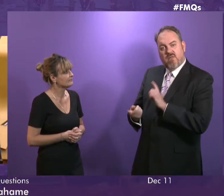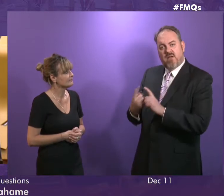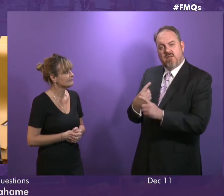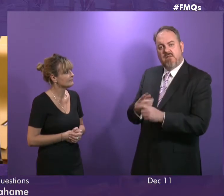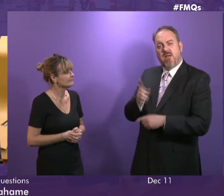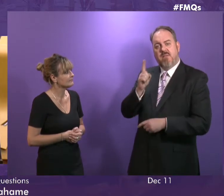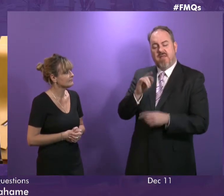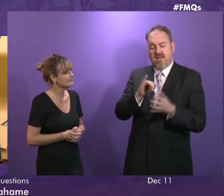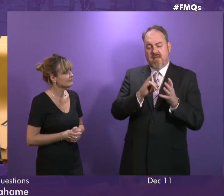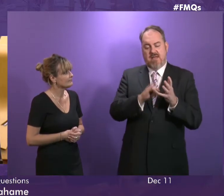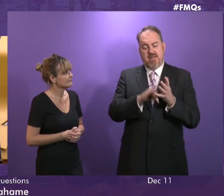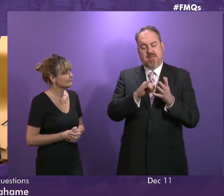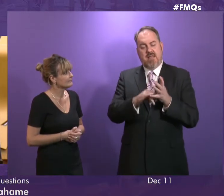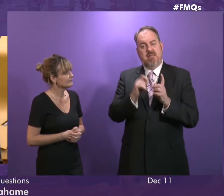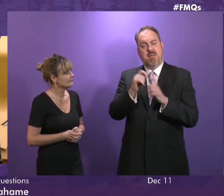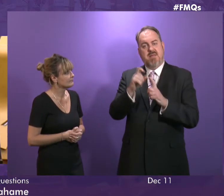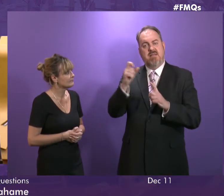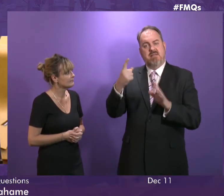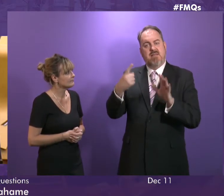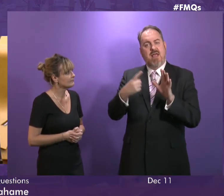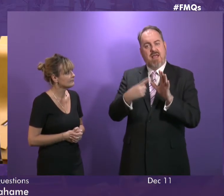for the Prevention of Cruelty to Animals, OneKind and the League Against Cruel Sports